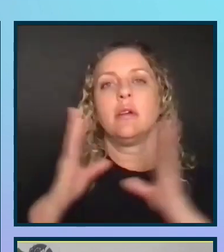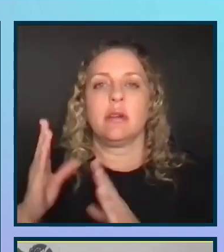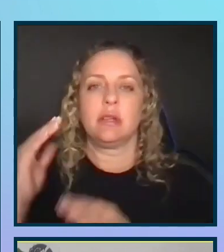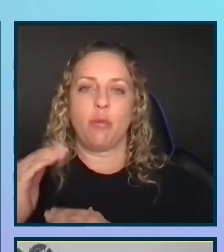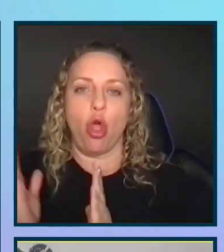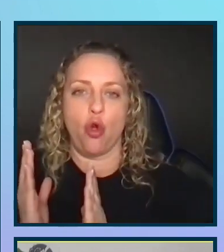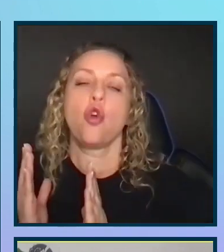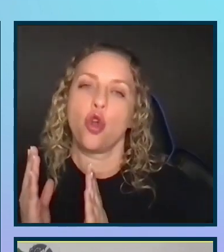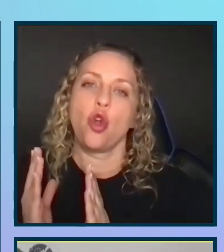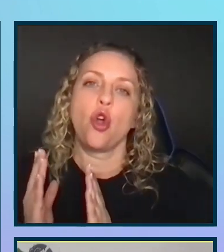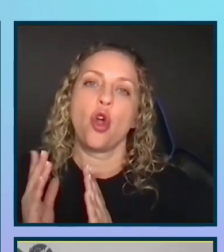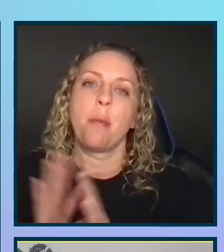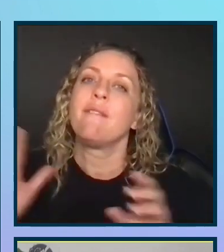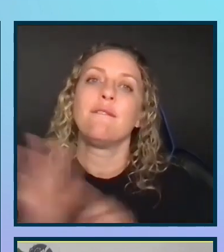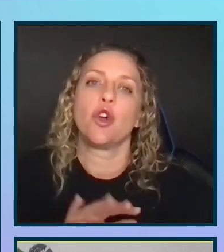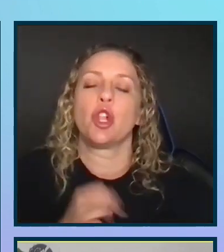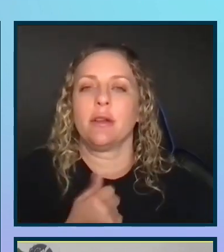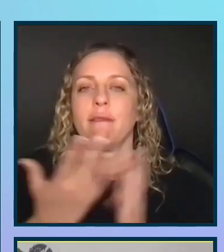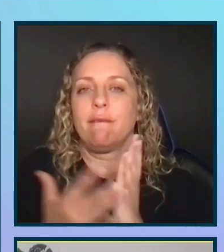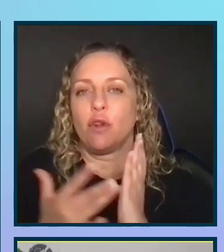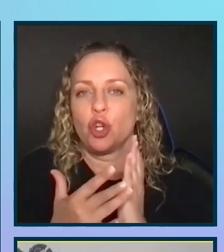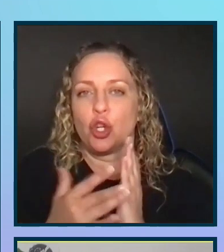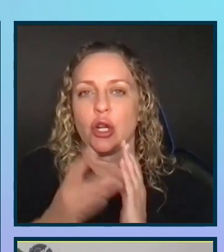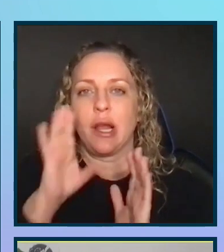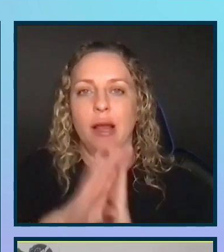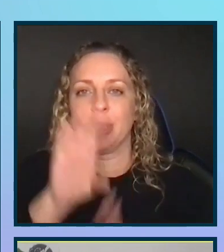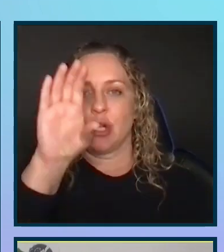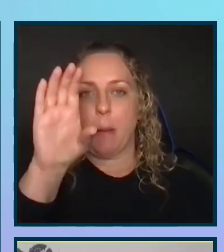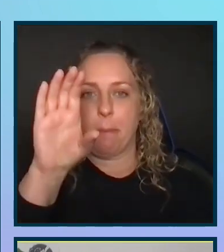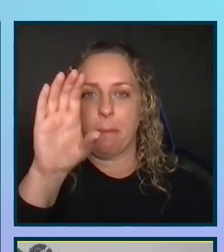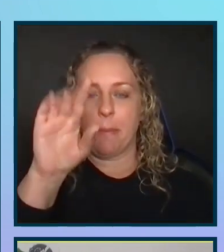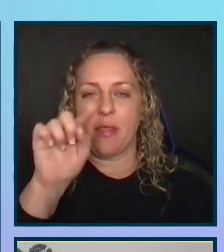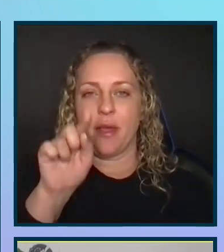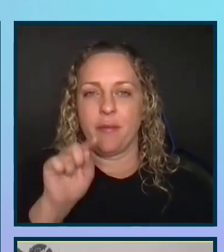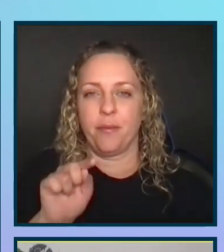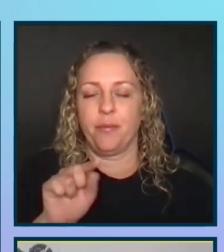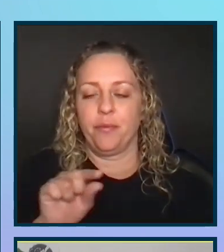but it's fully vertical. I have the image at the top, then I have the details,